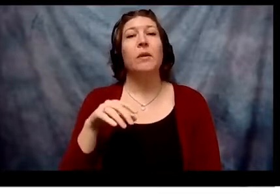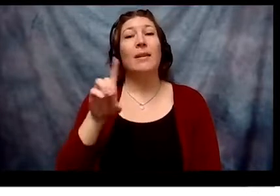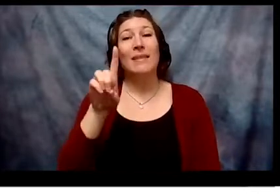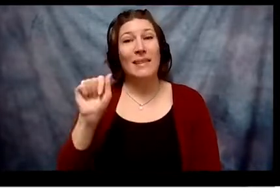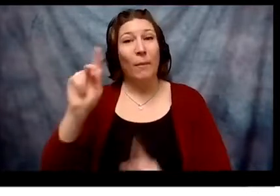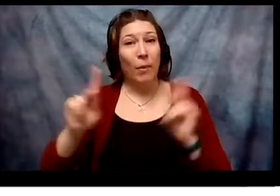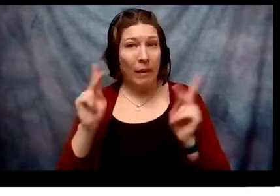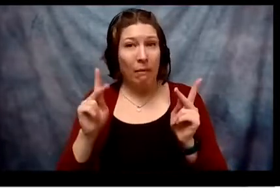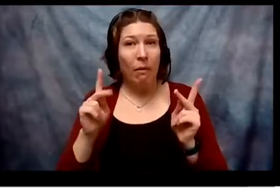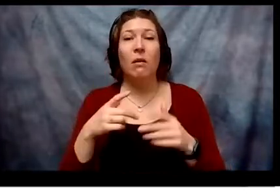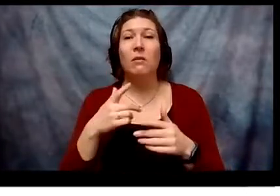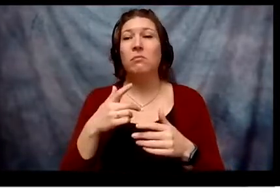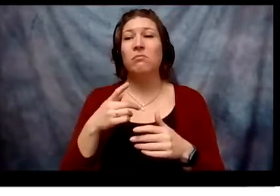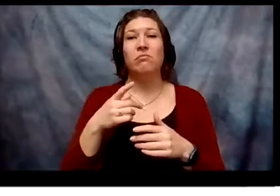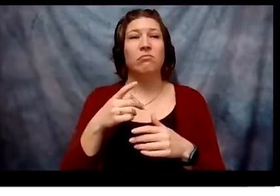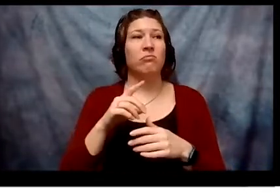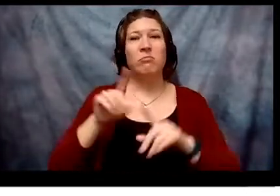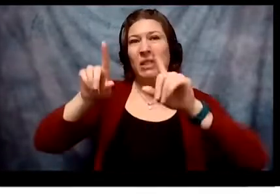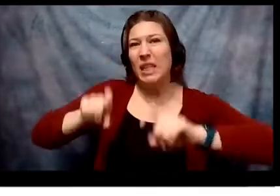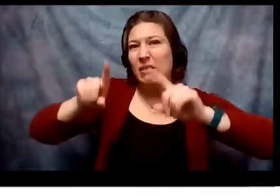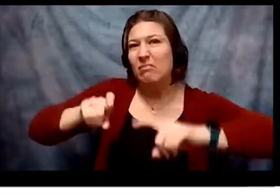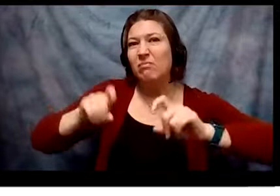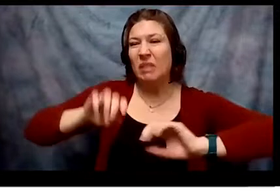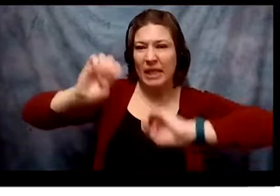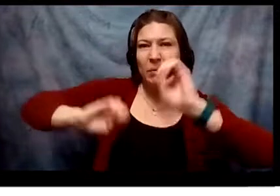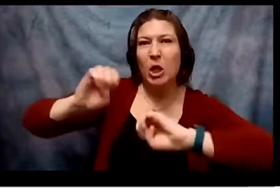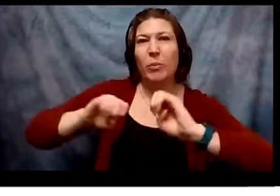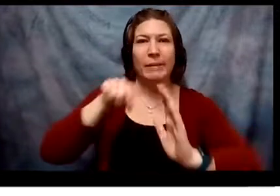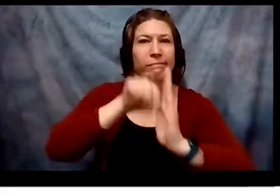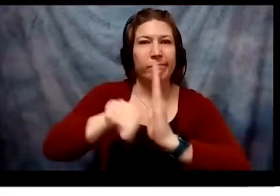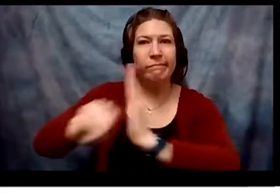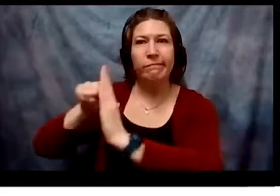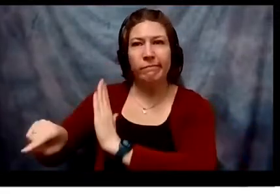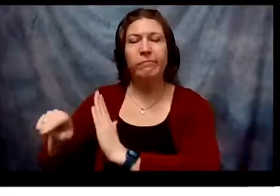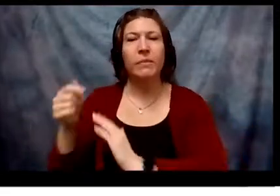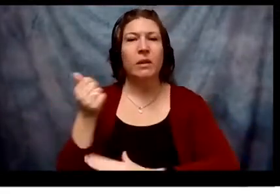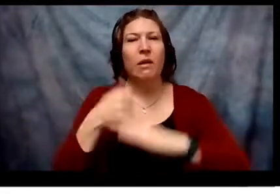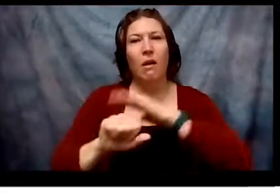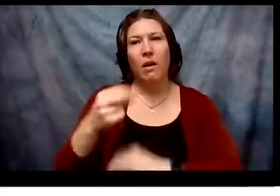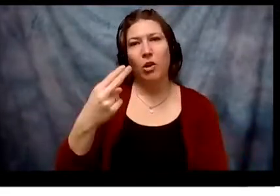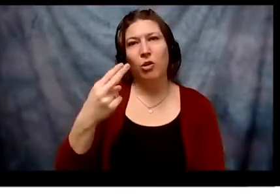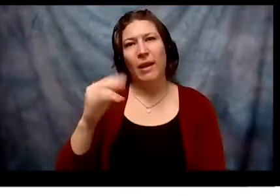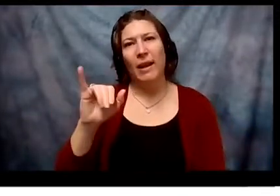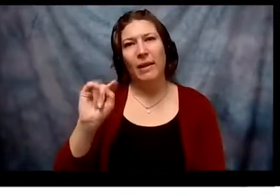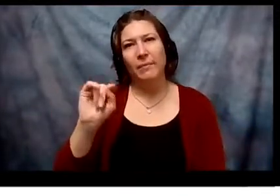experimented upon and killed under Hitler's first sanctioned killing program.